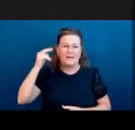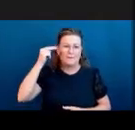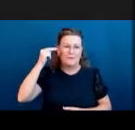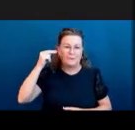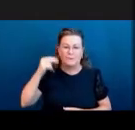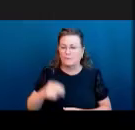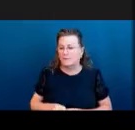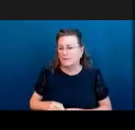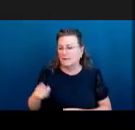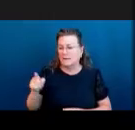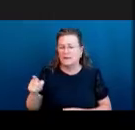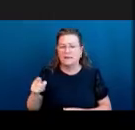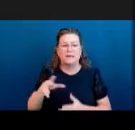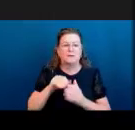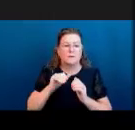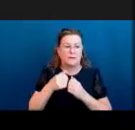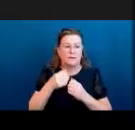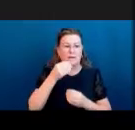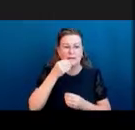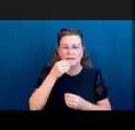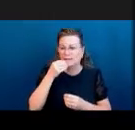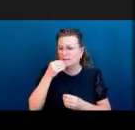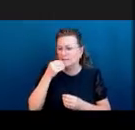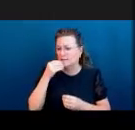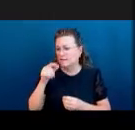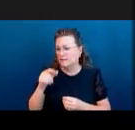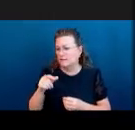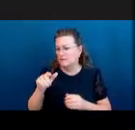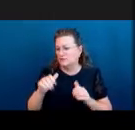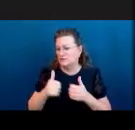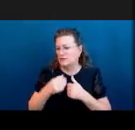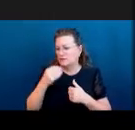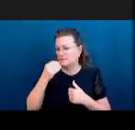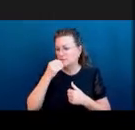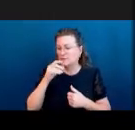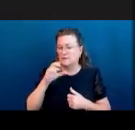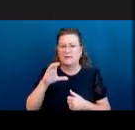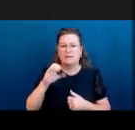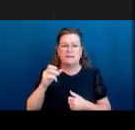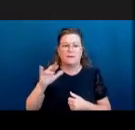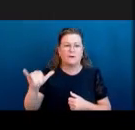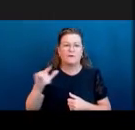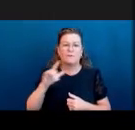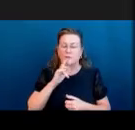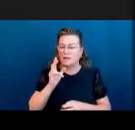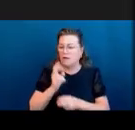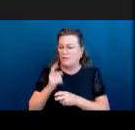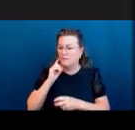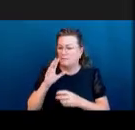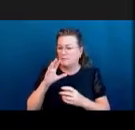learned how to eat this challenging food, a celery. That's like, really hard for him to bite, but he was super